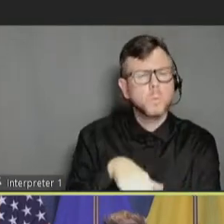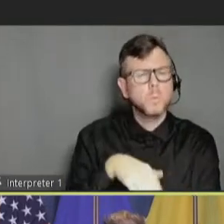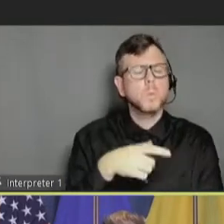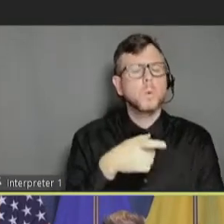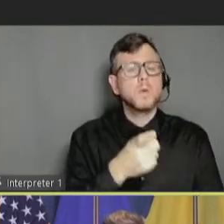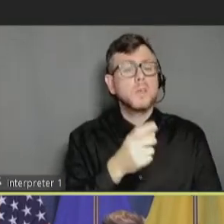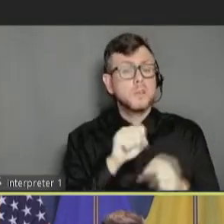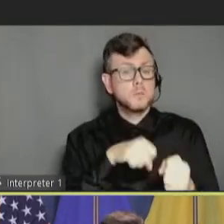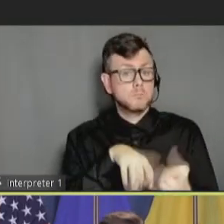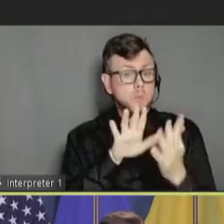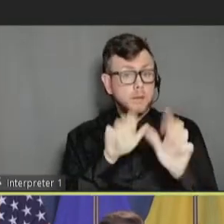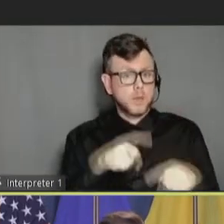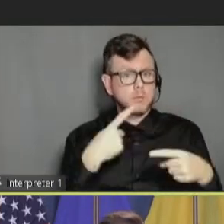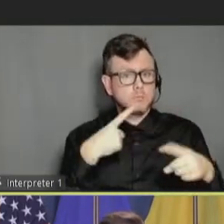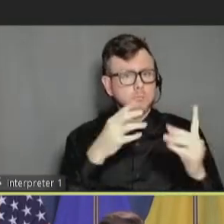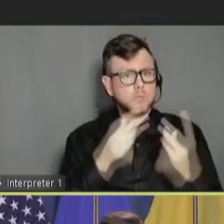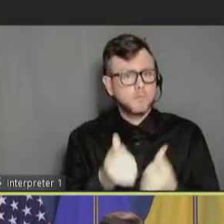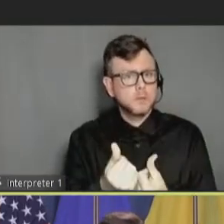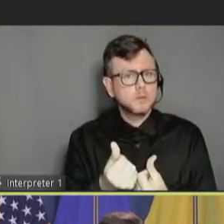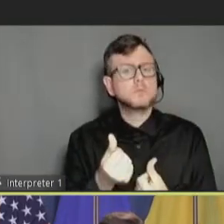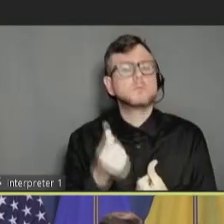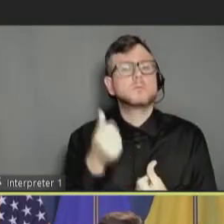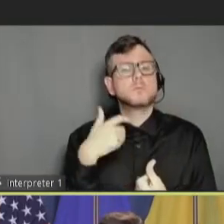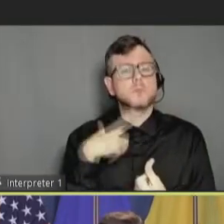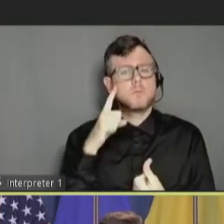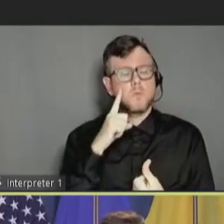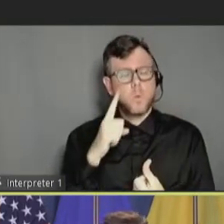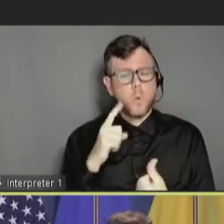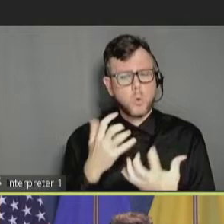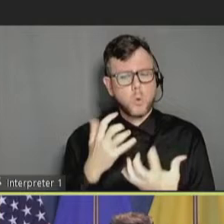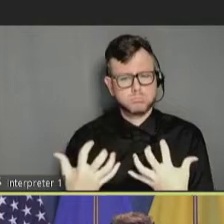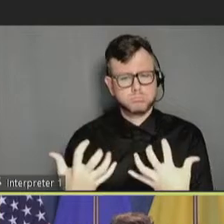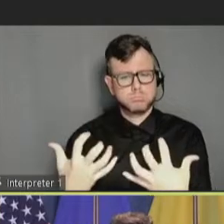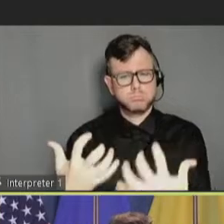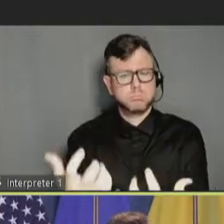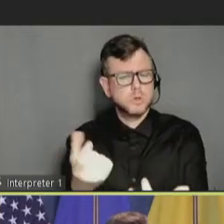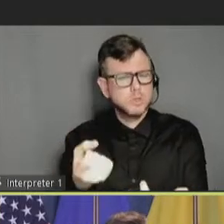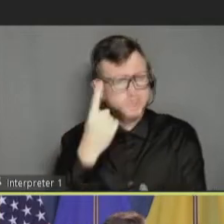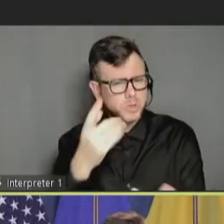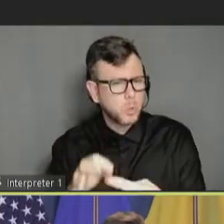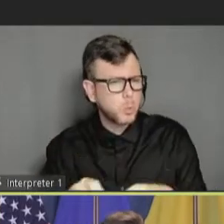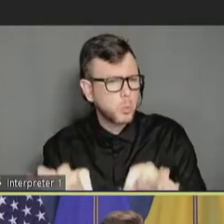effective in helping populations understand why vaccines are important, and therefore